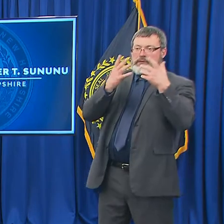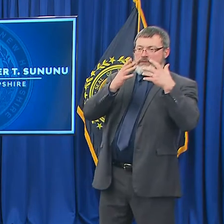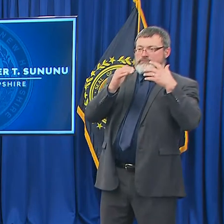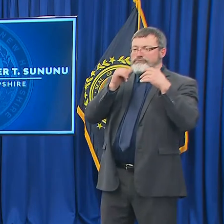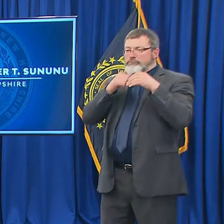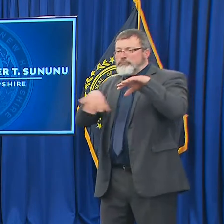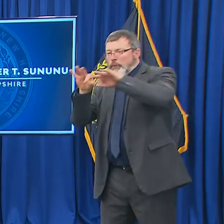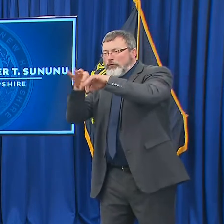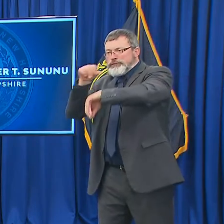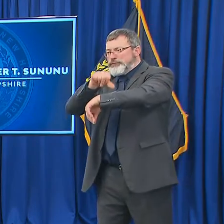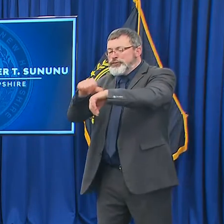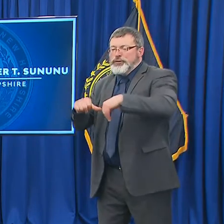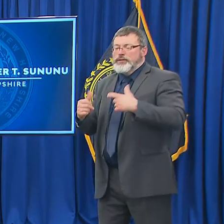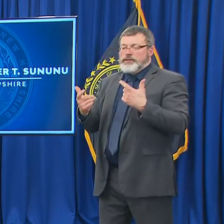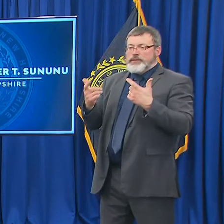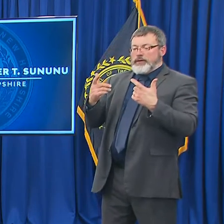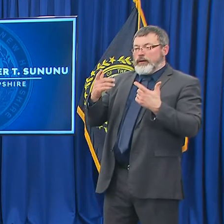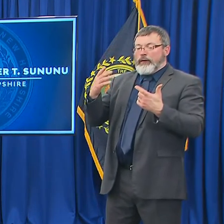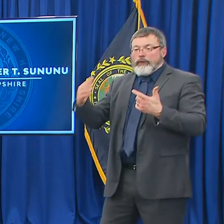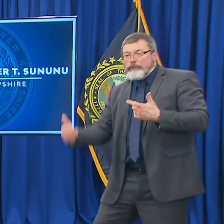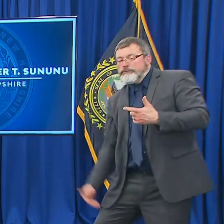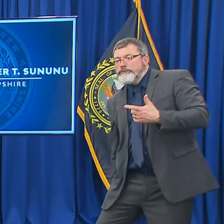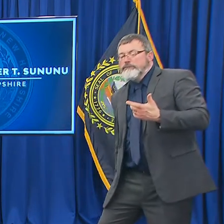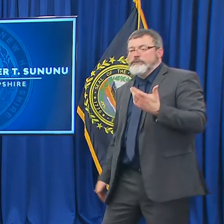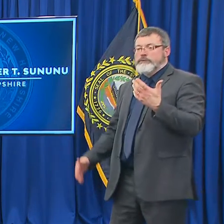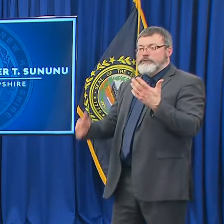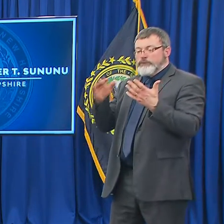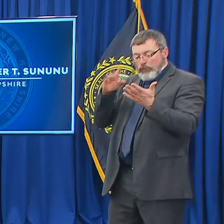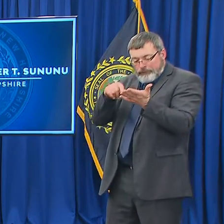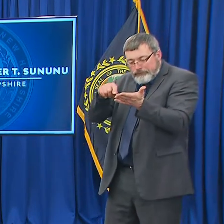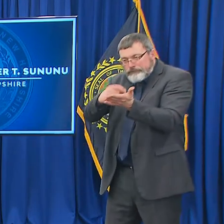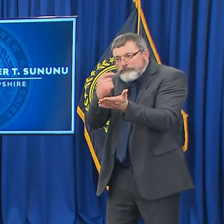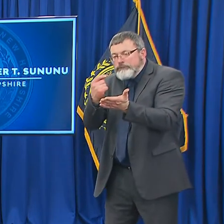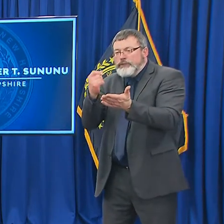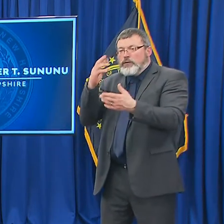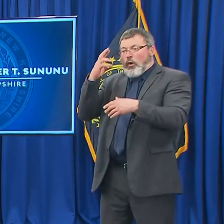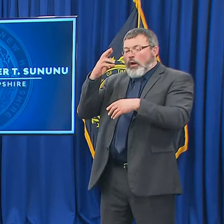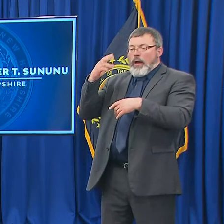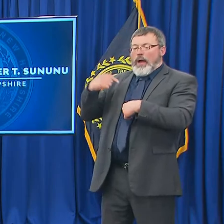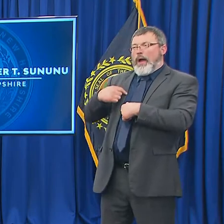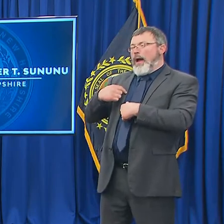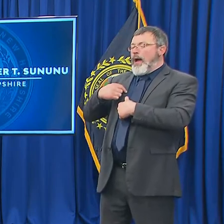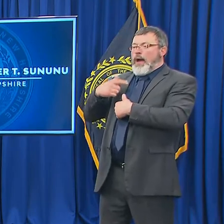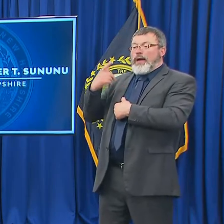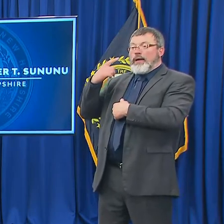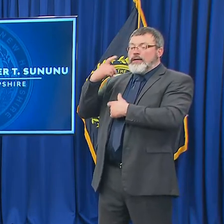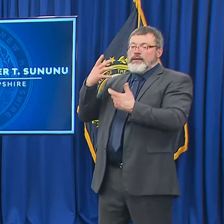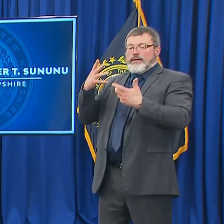to help them through the outbreak. Be aware of that situation. Do you have an update. Yes. So PPE isn't a problem.